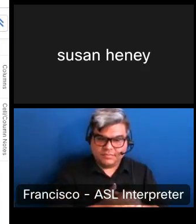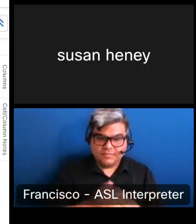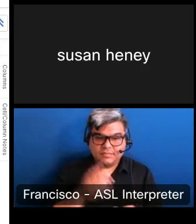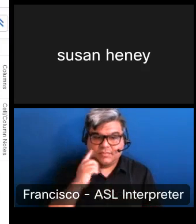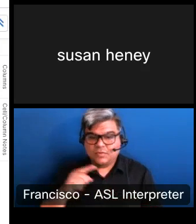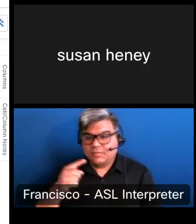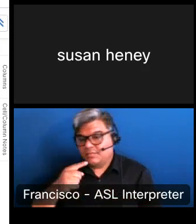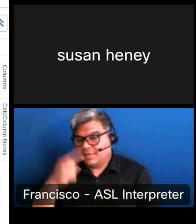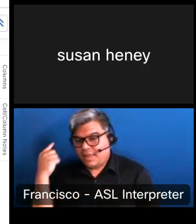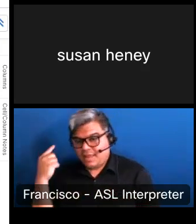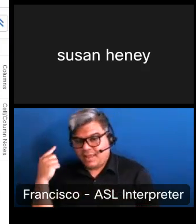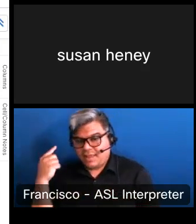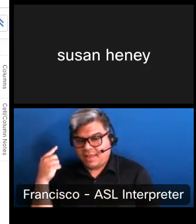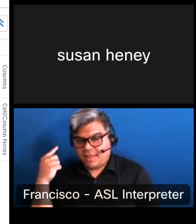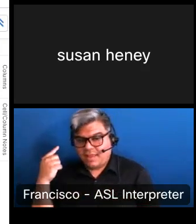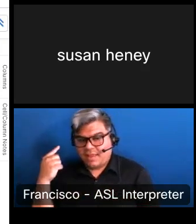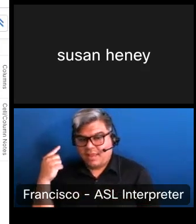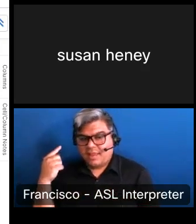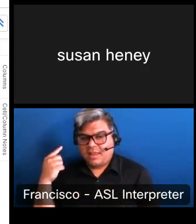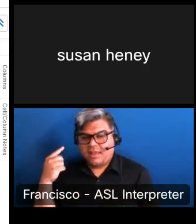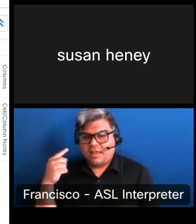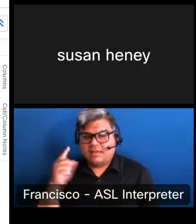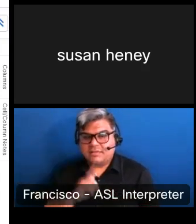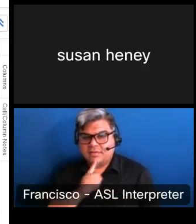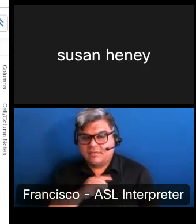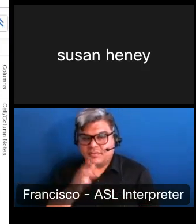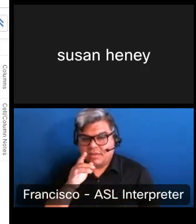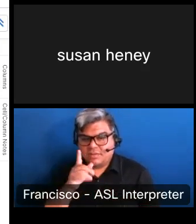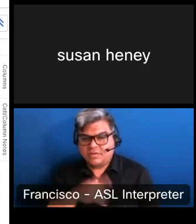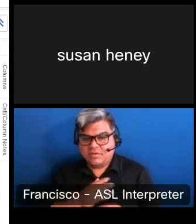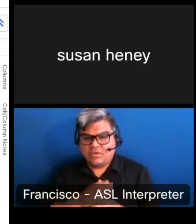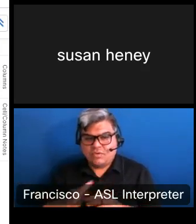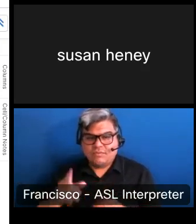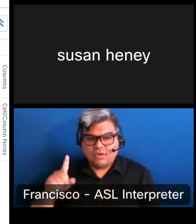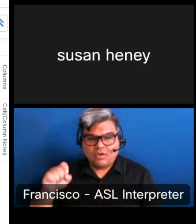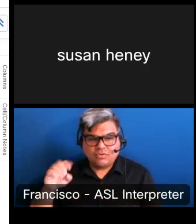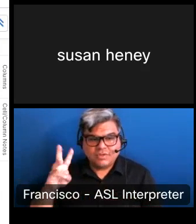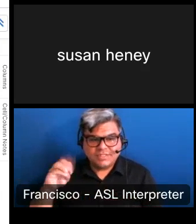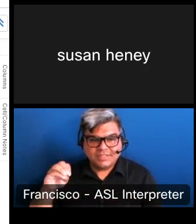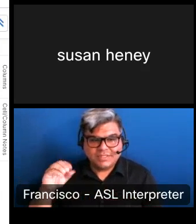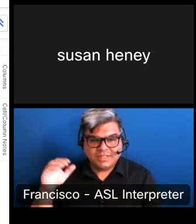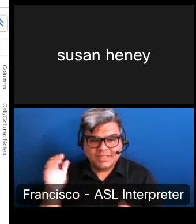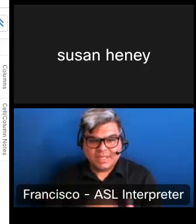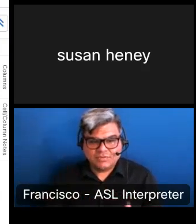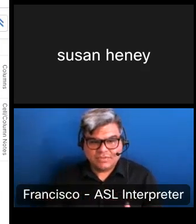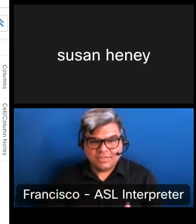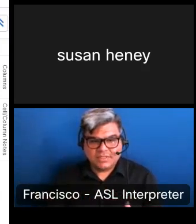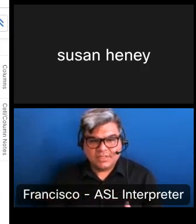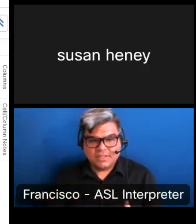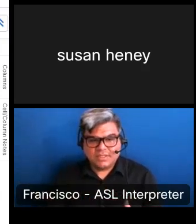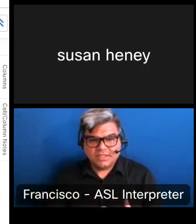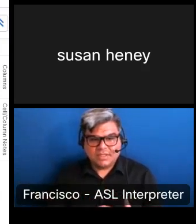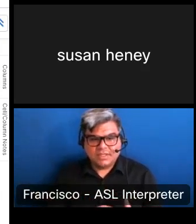American alone population of single mothers, over 160,000. So these data are very valuable